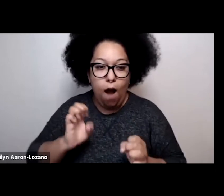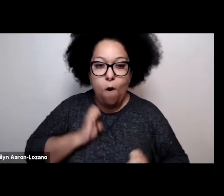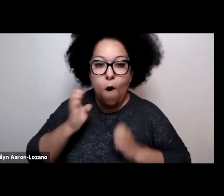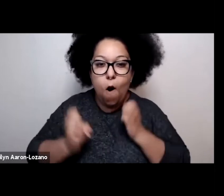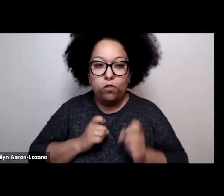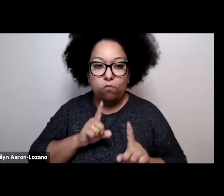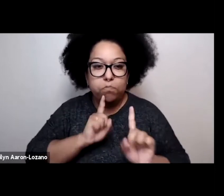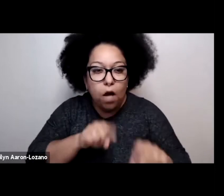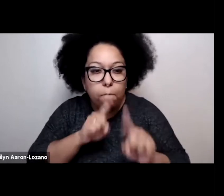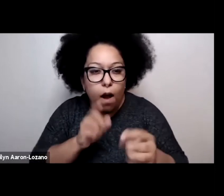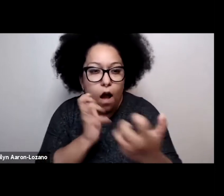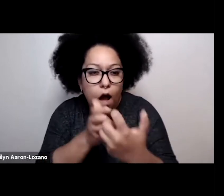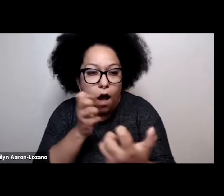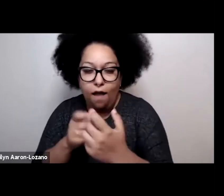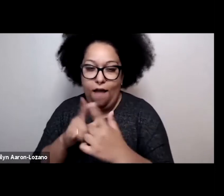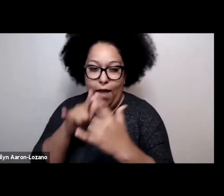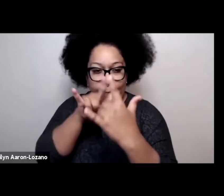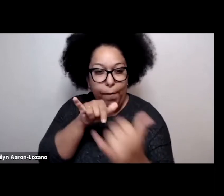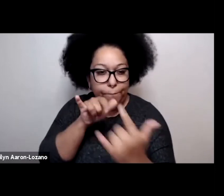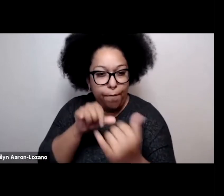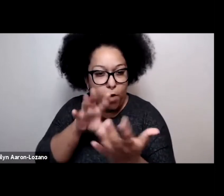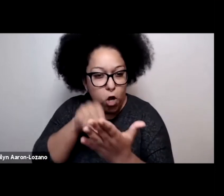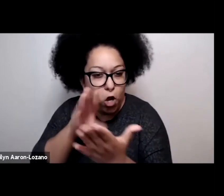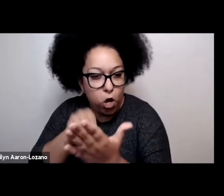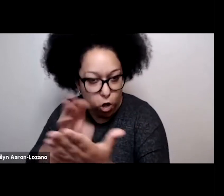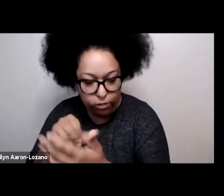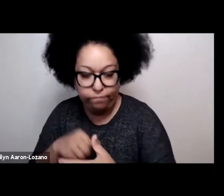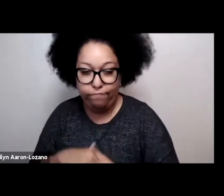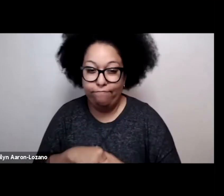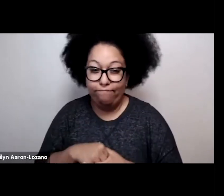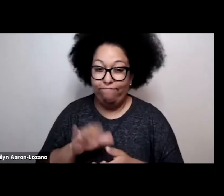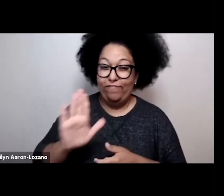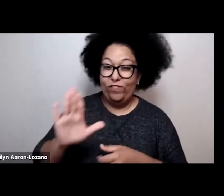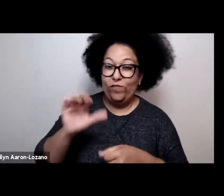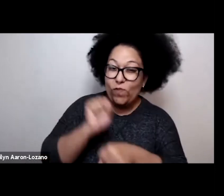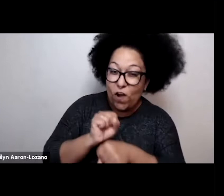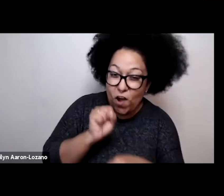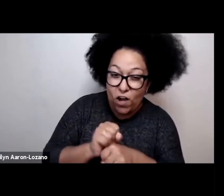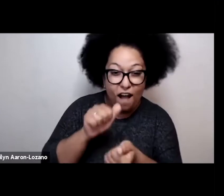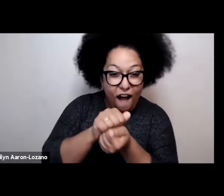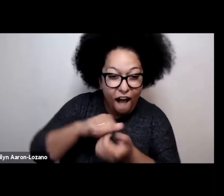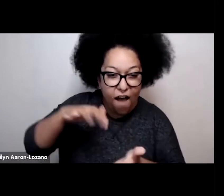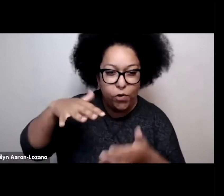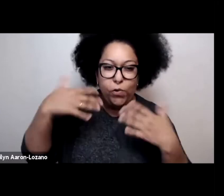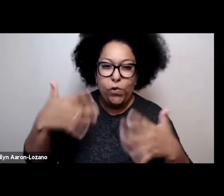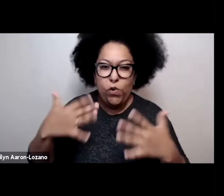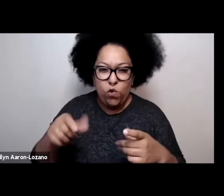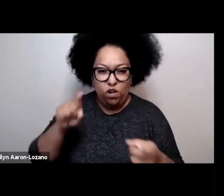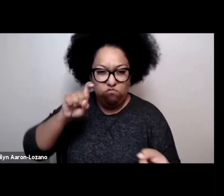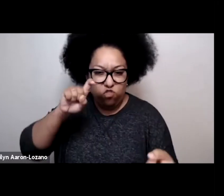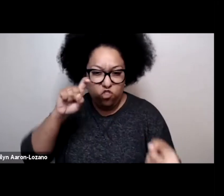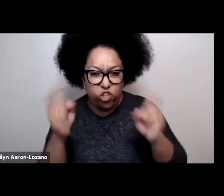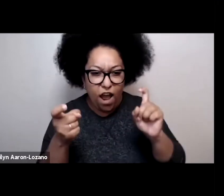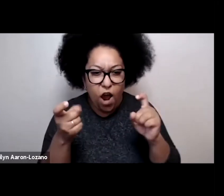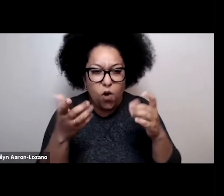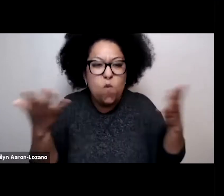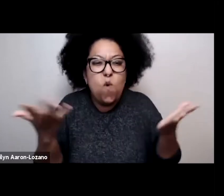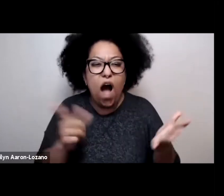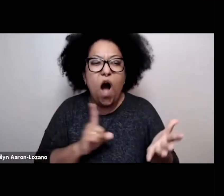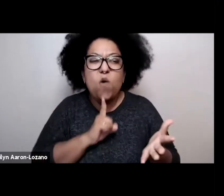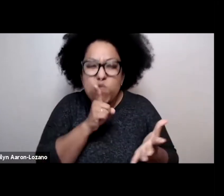virtual humans capable of emotional response and real-time learning his work and his avatars